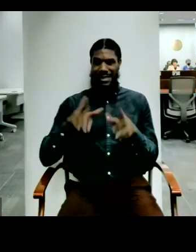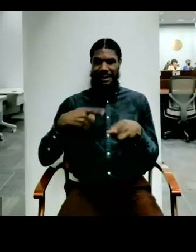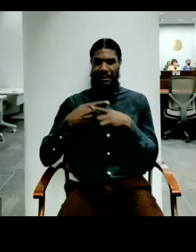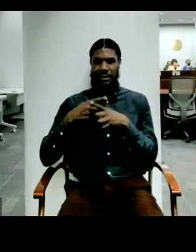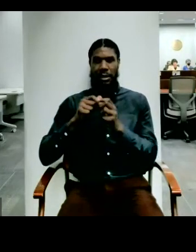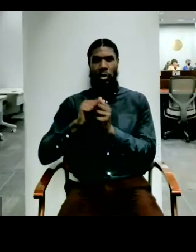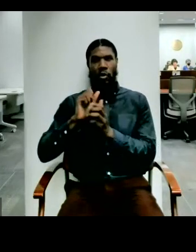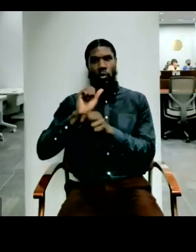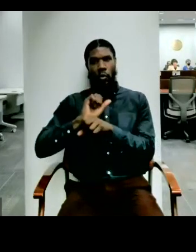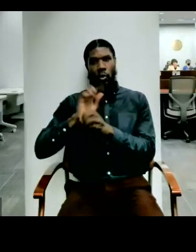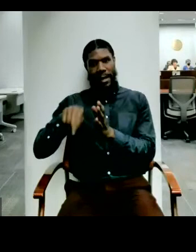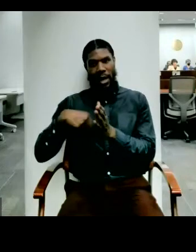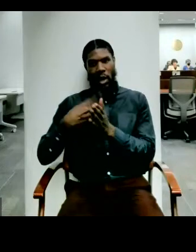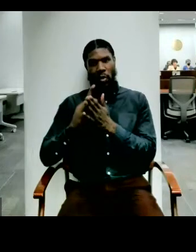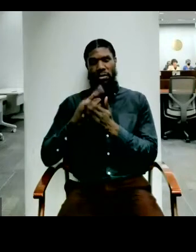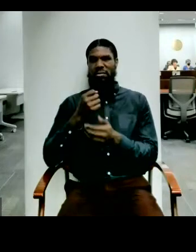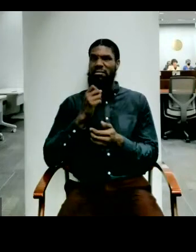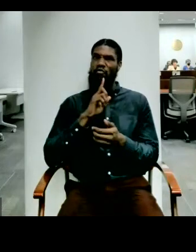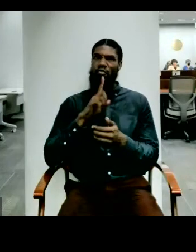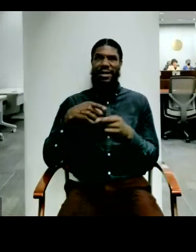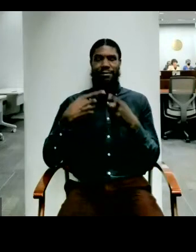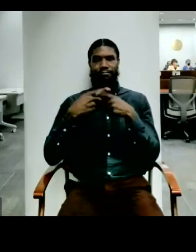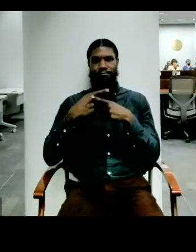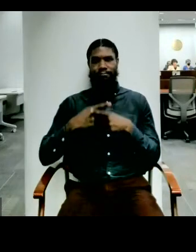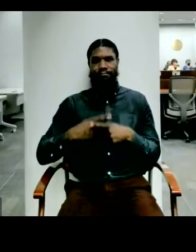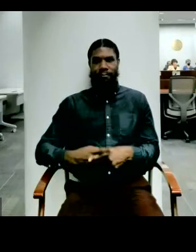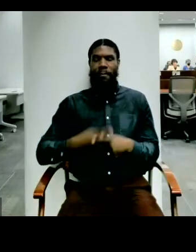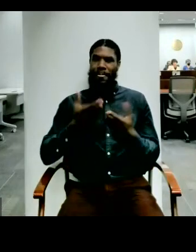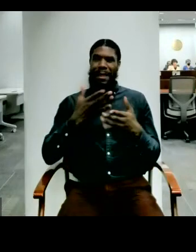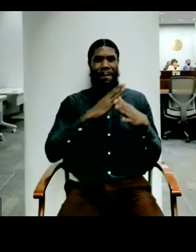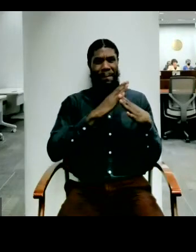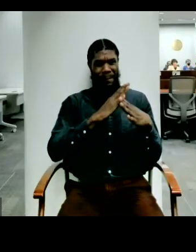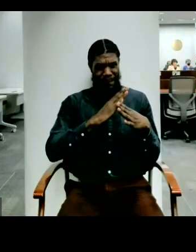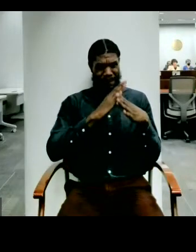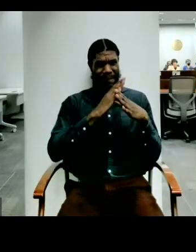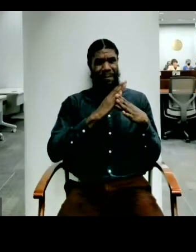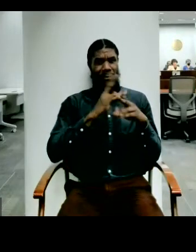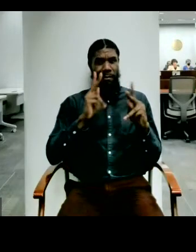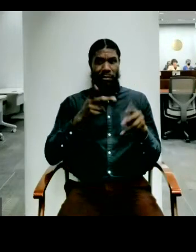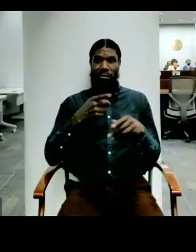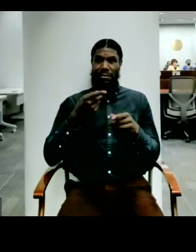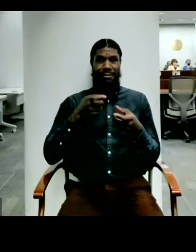So it's, been a real barrier for people in certain religious minority communities to